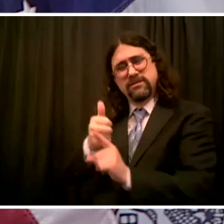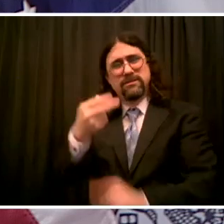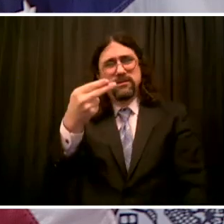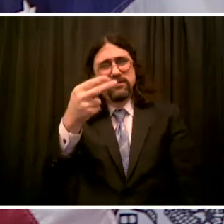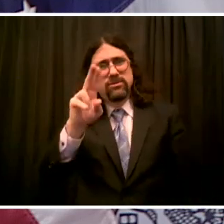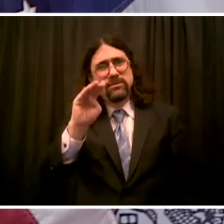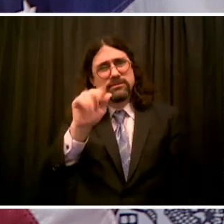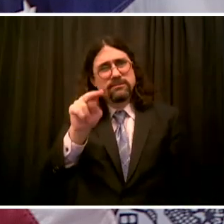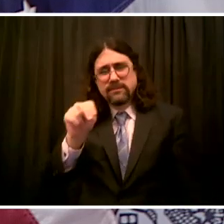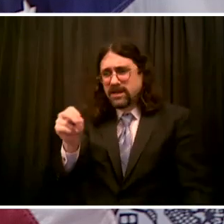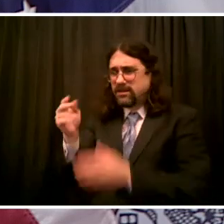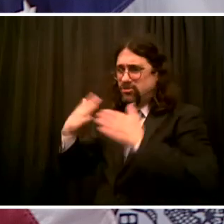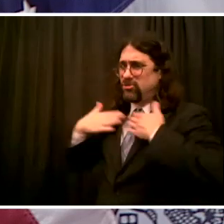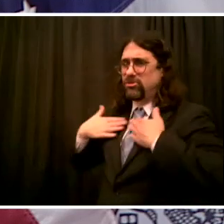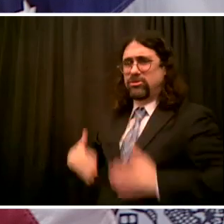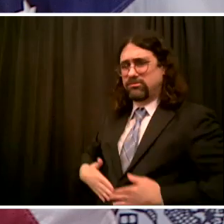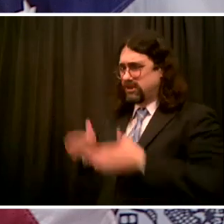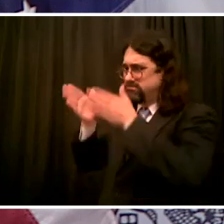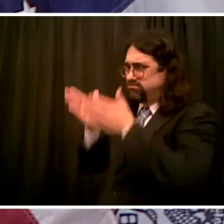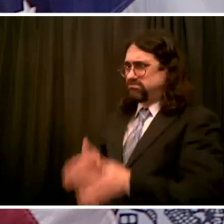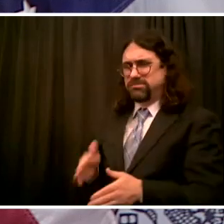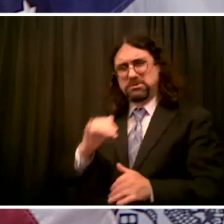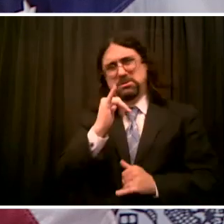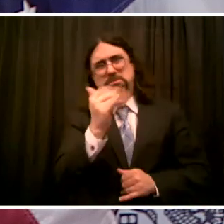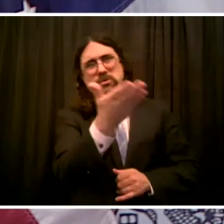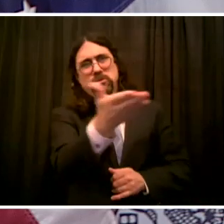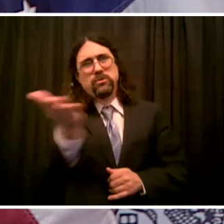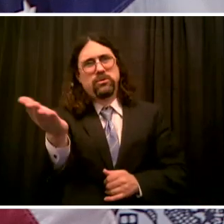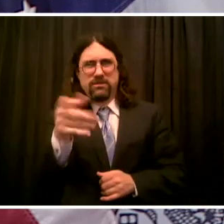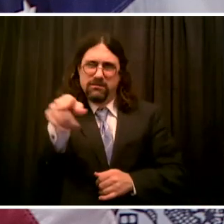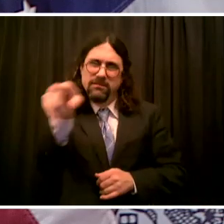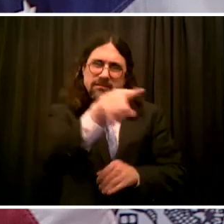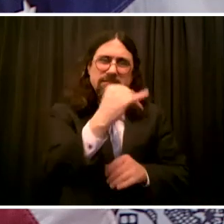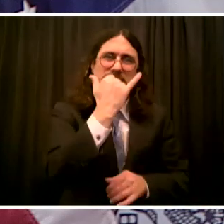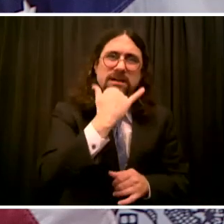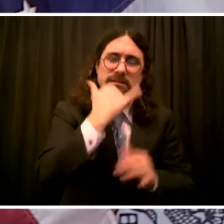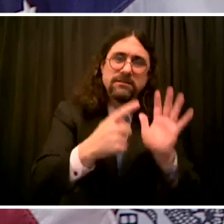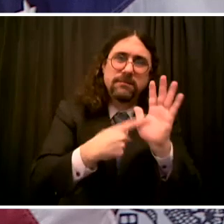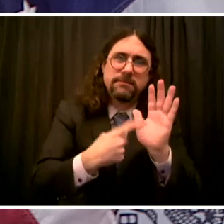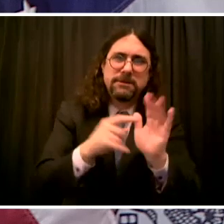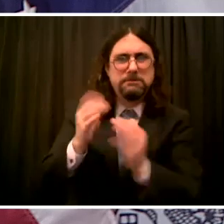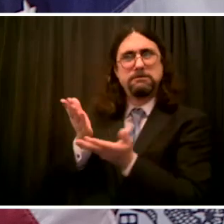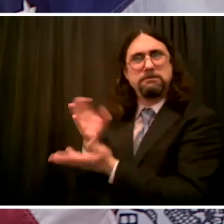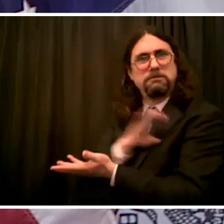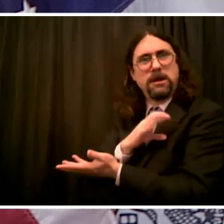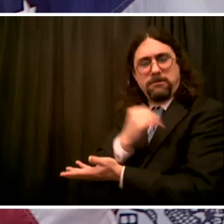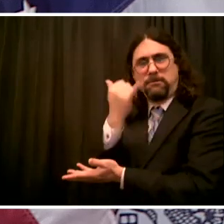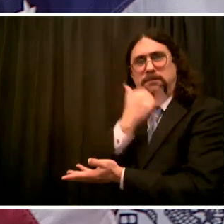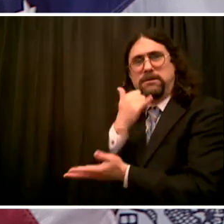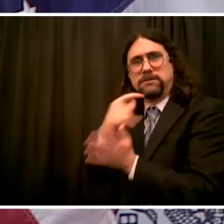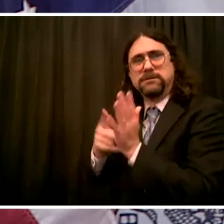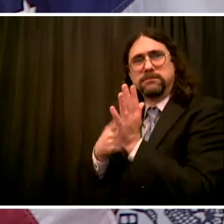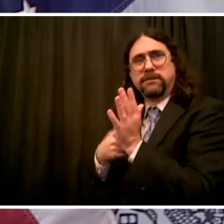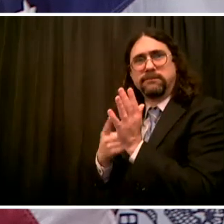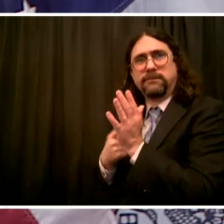THEY ARE YOU. AND THEY MAKE MISTAKES. THAT'S THE BACKDROP. I WOULD PUSH BACK